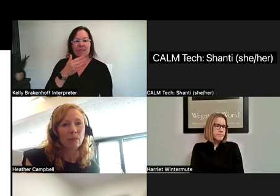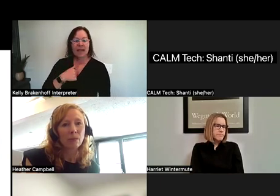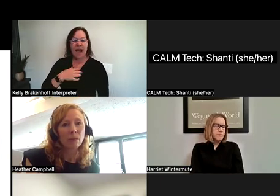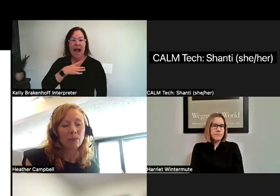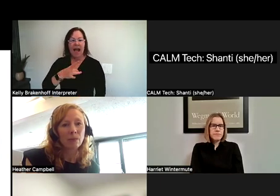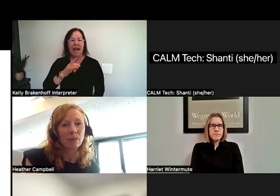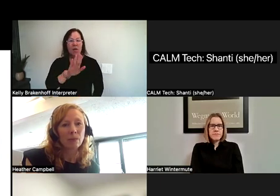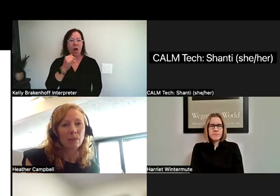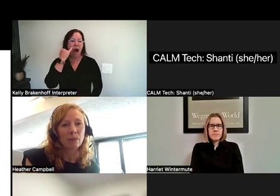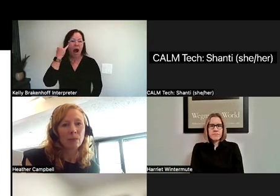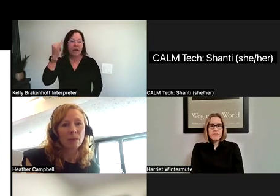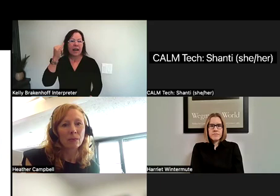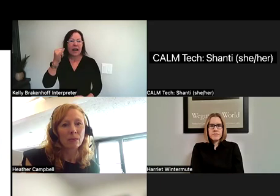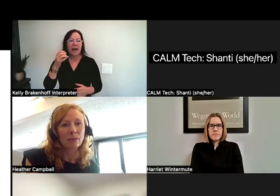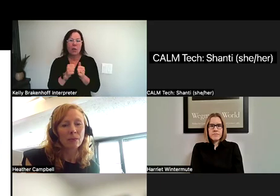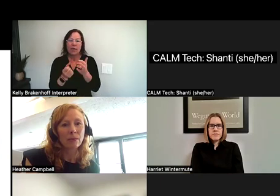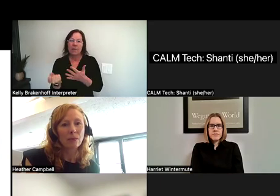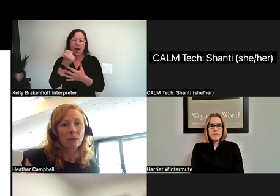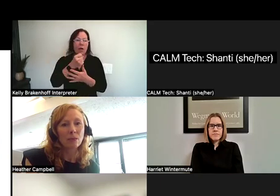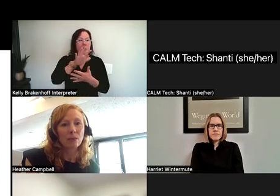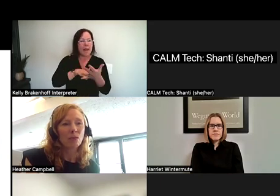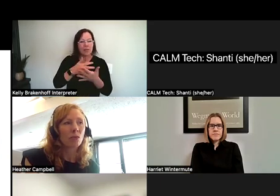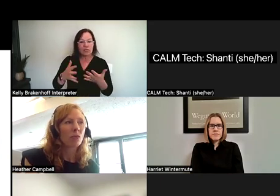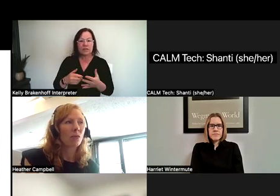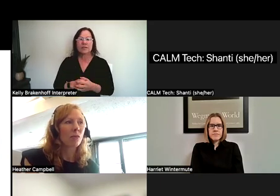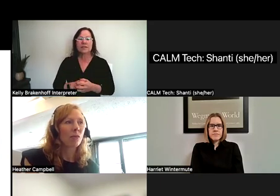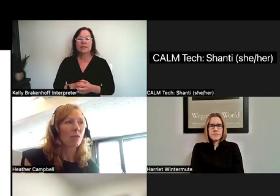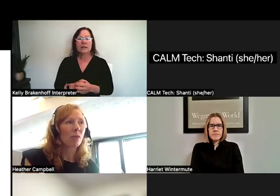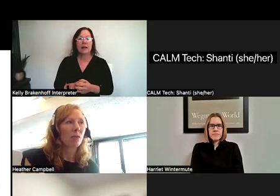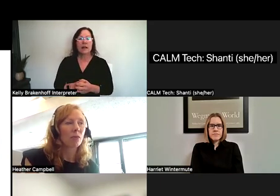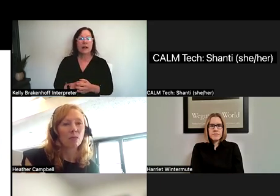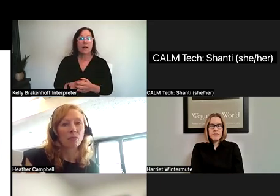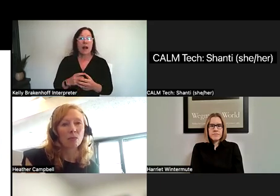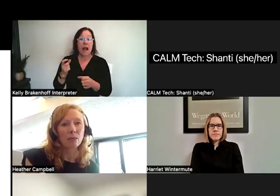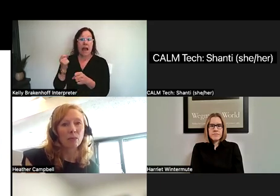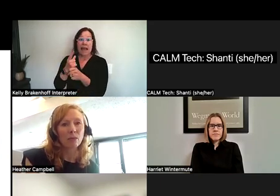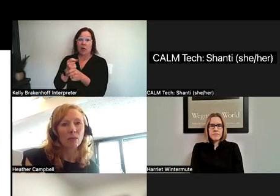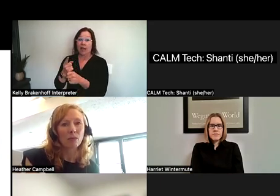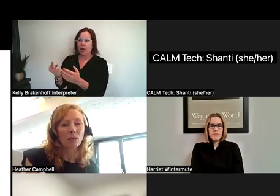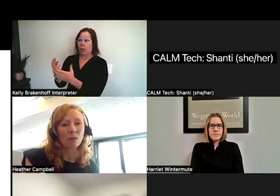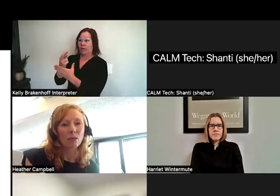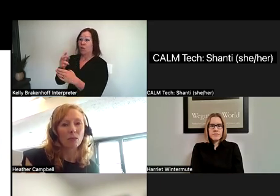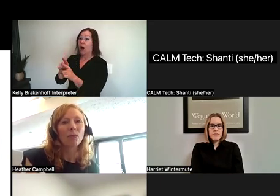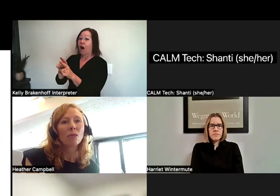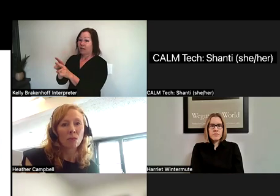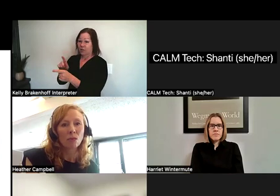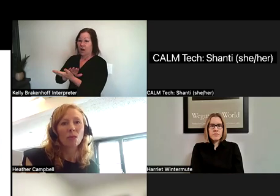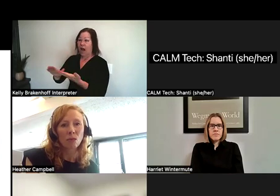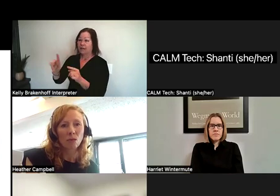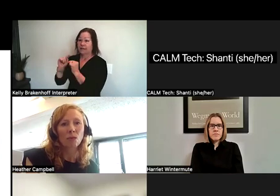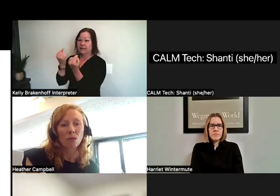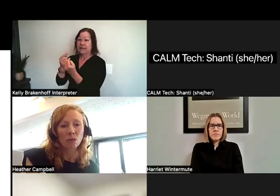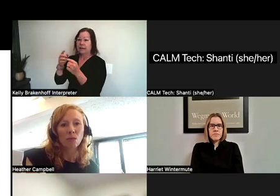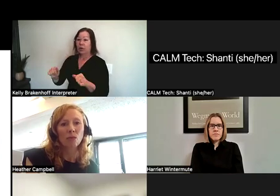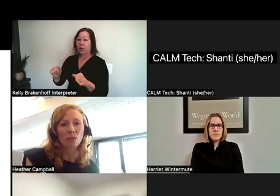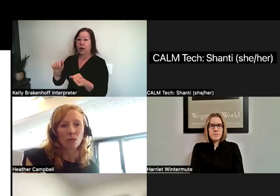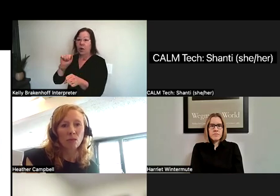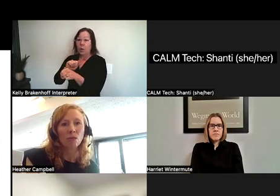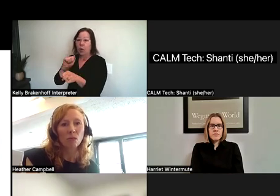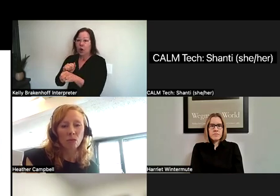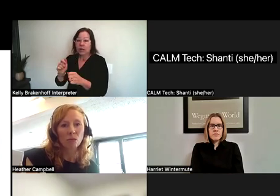of having a priority matrix at the yearly review, maybe also a team might work at a smaller scale.